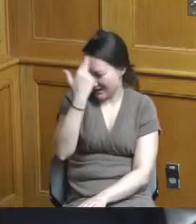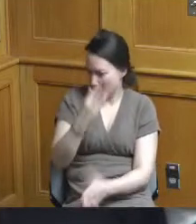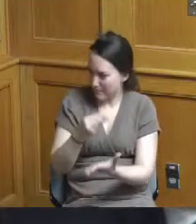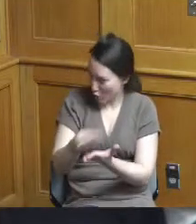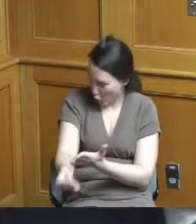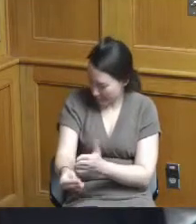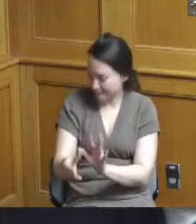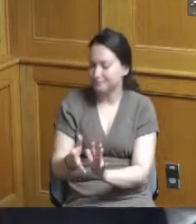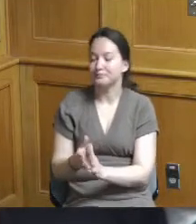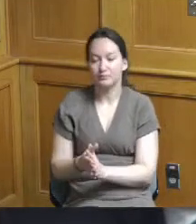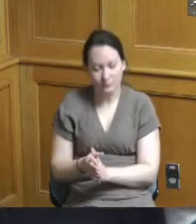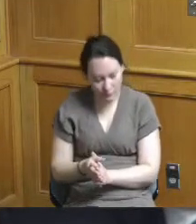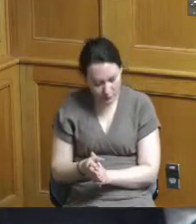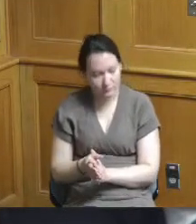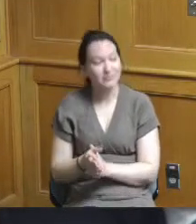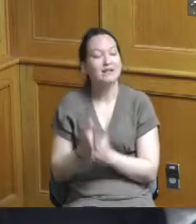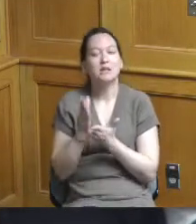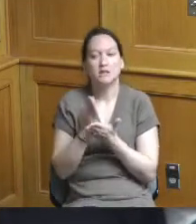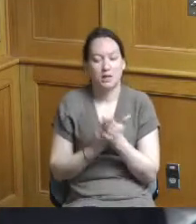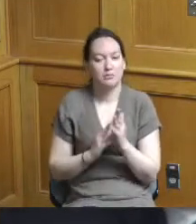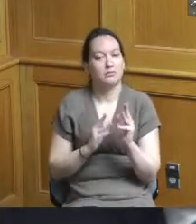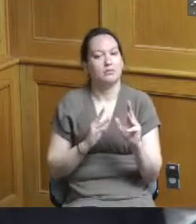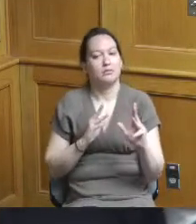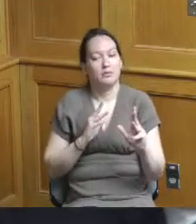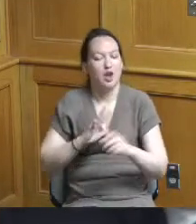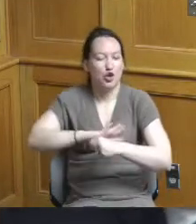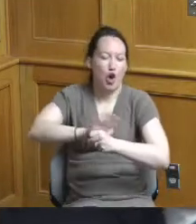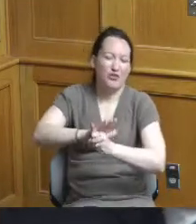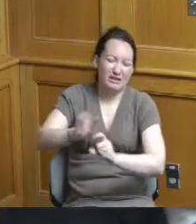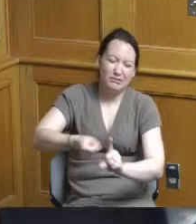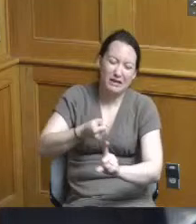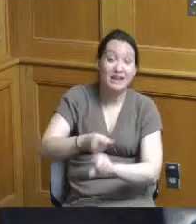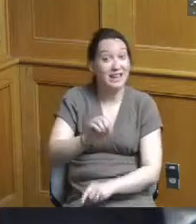so there was there was some Dynamics related to Covid with that too if Covid hadn't happened we